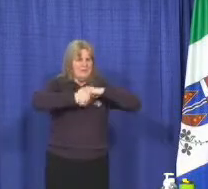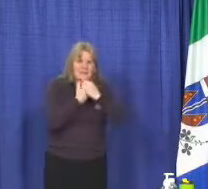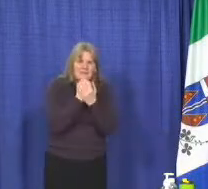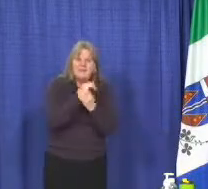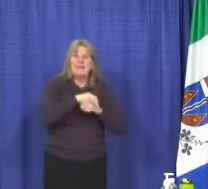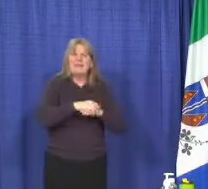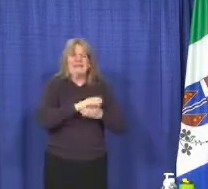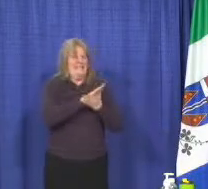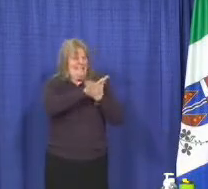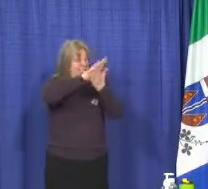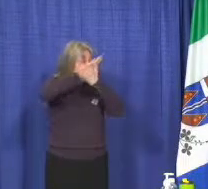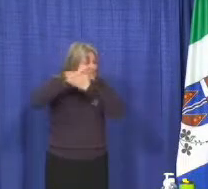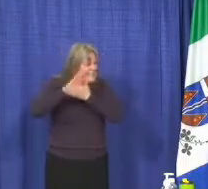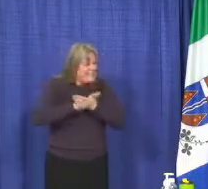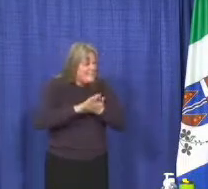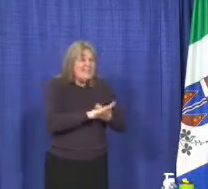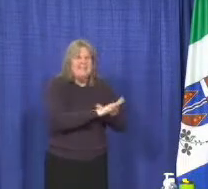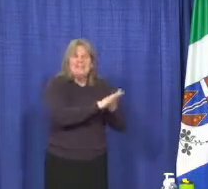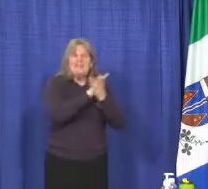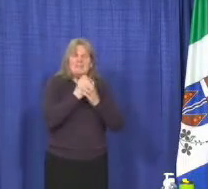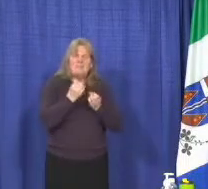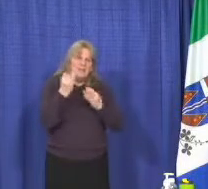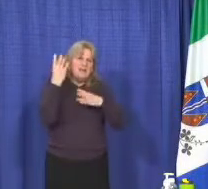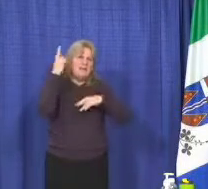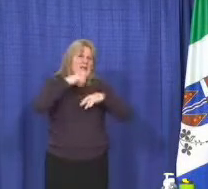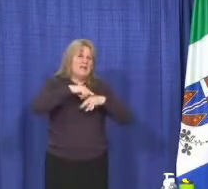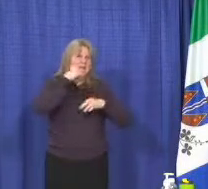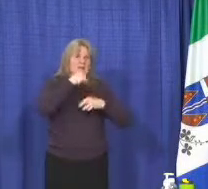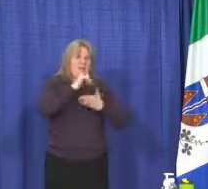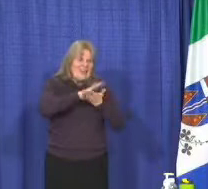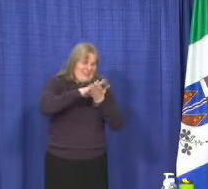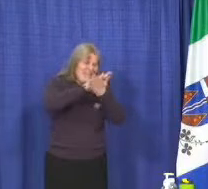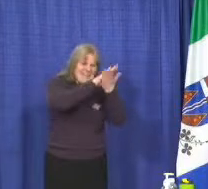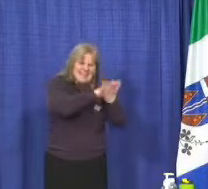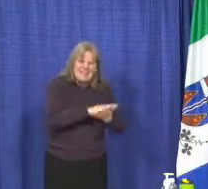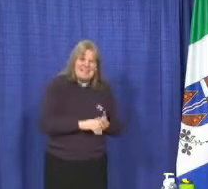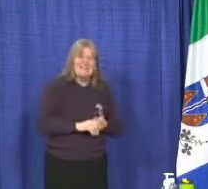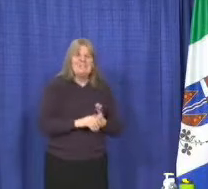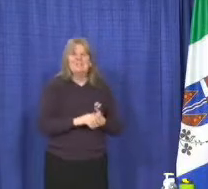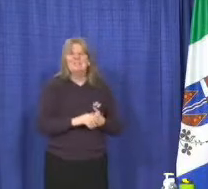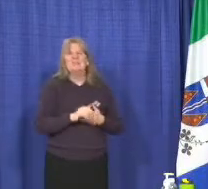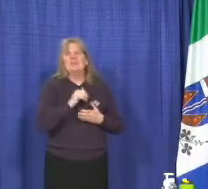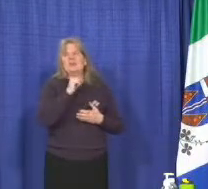wash your hands and clean all shared services and do not eat